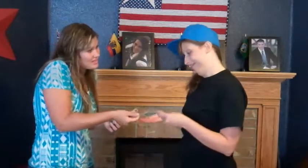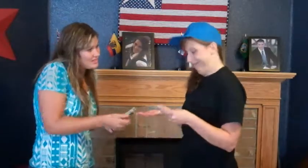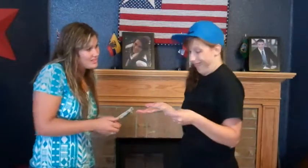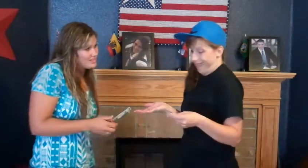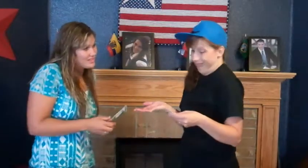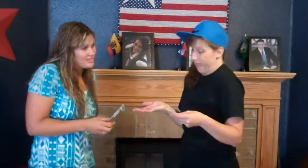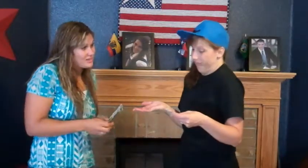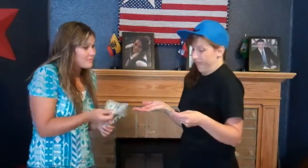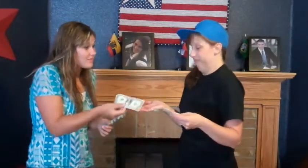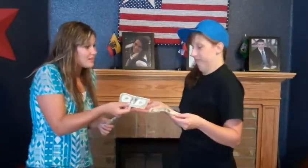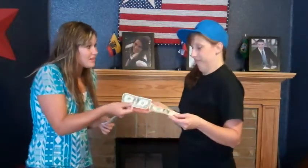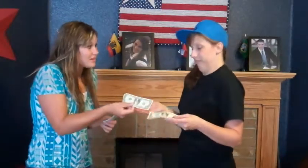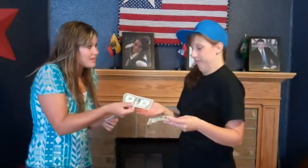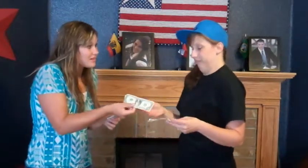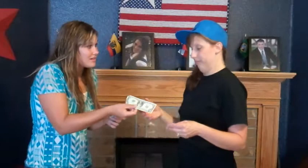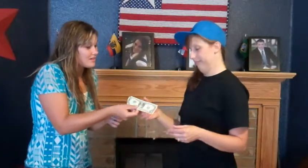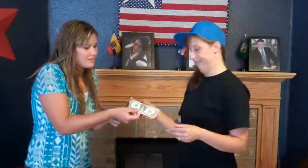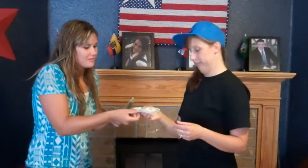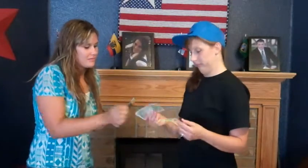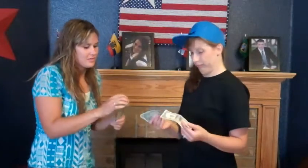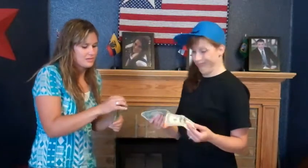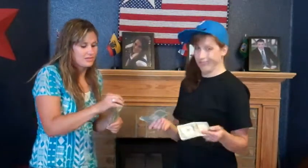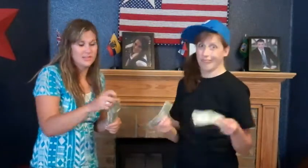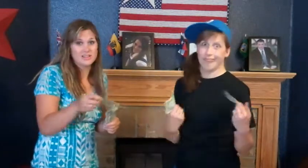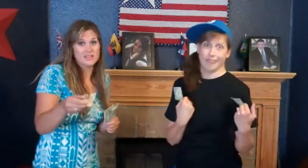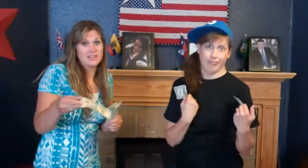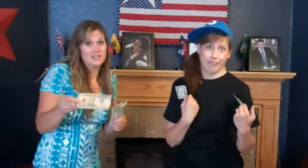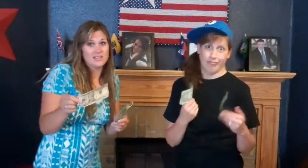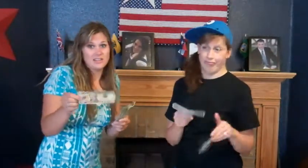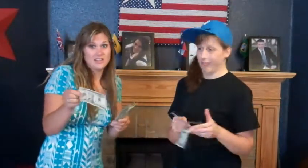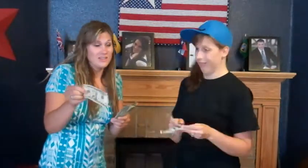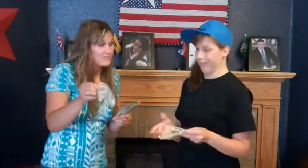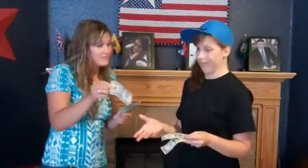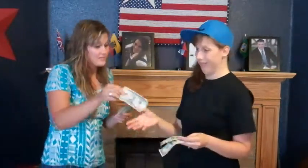Hey, me just met you And this is crazy